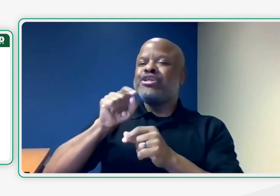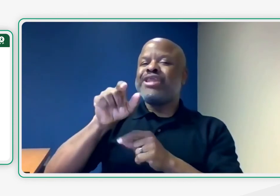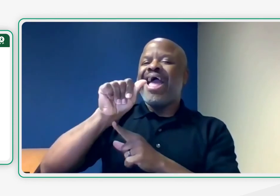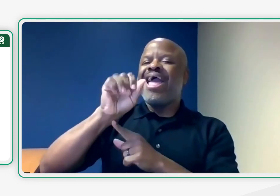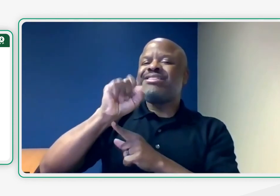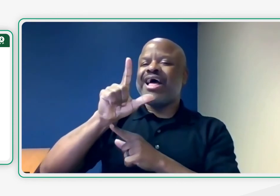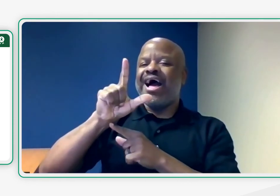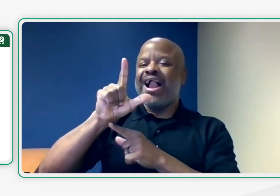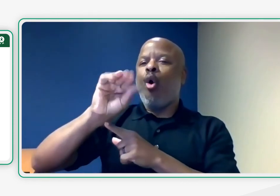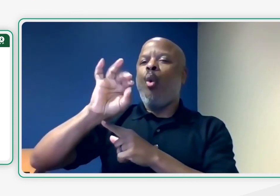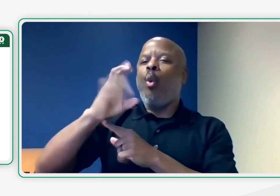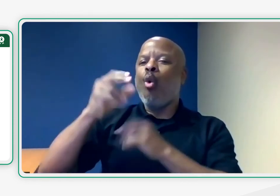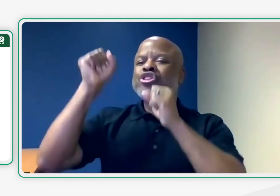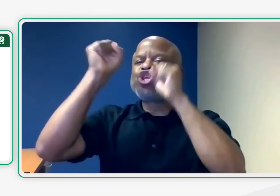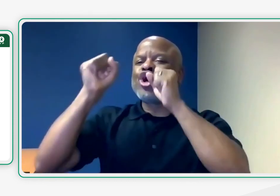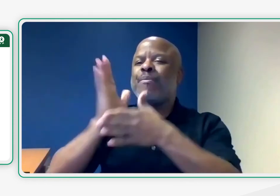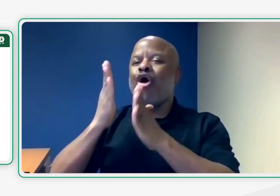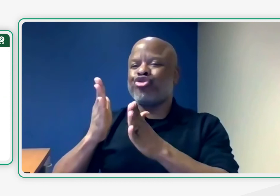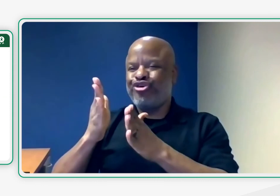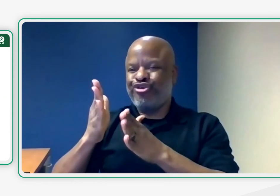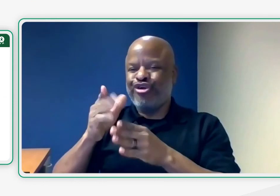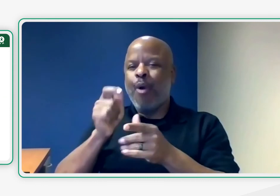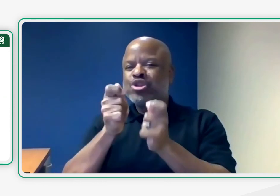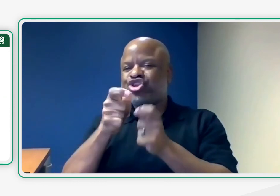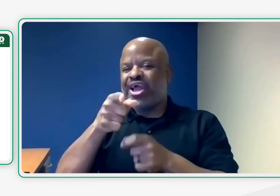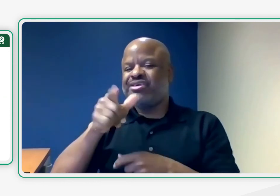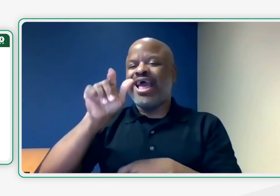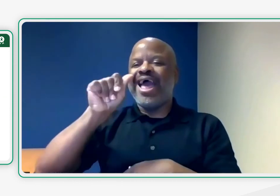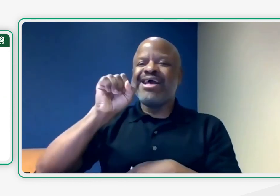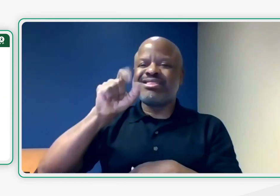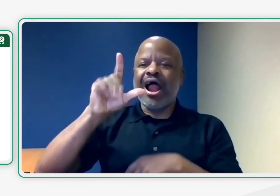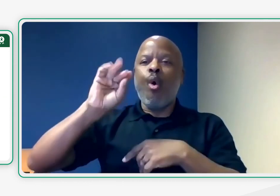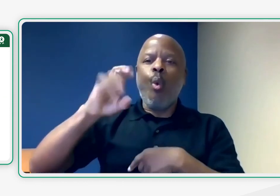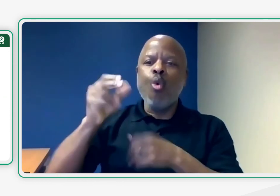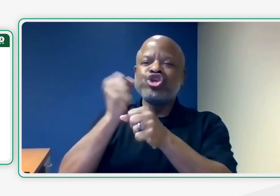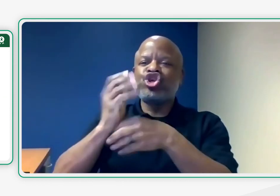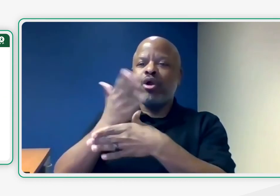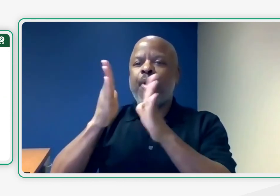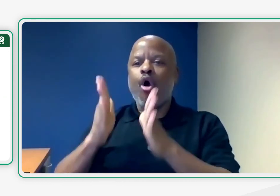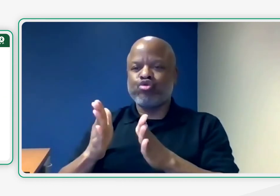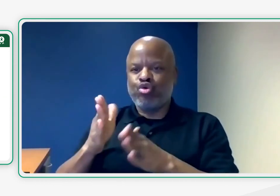finances, you can always use those avenues to contact me. Additionally – actually, I’m going